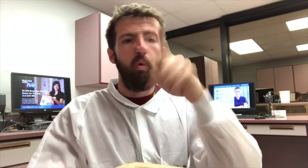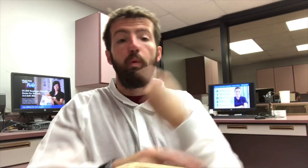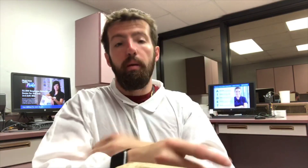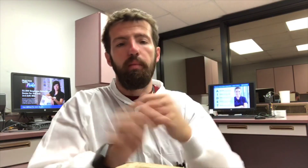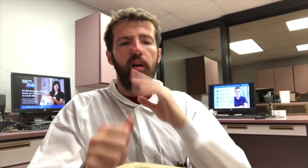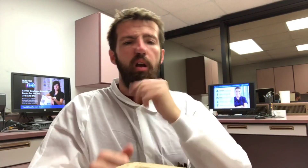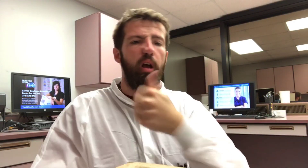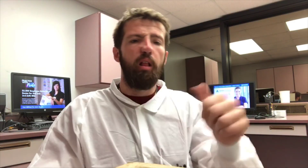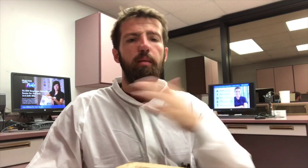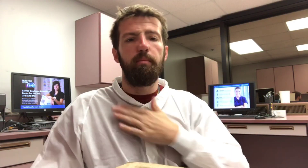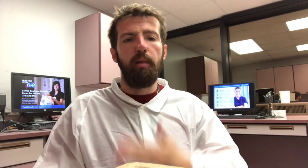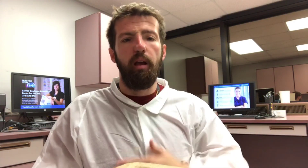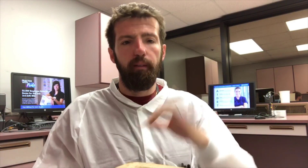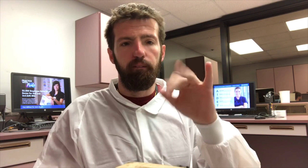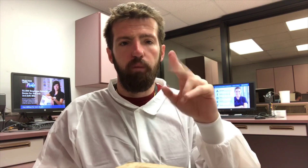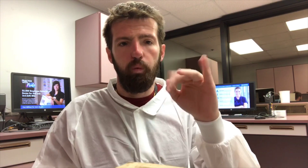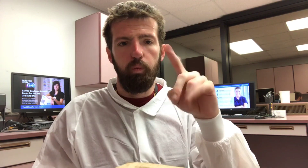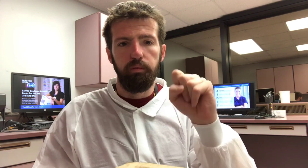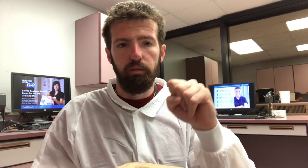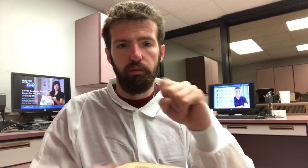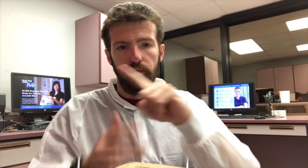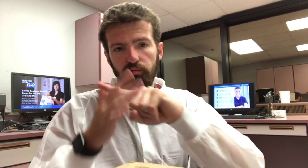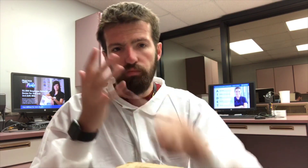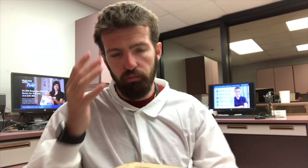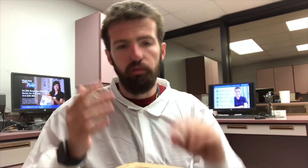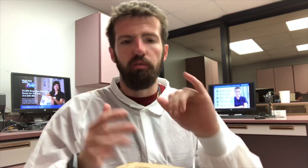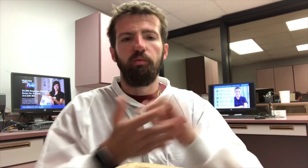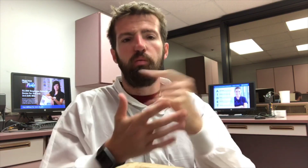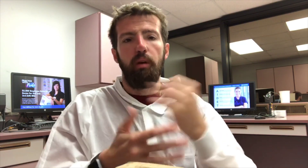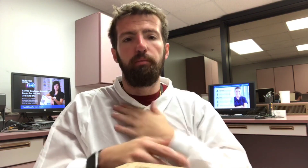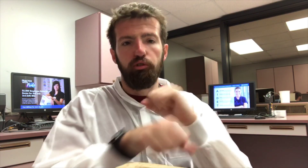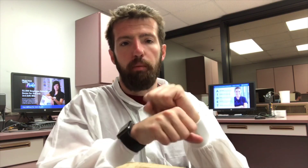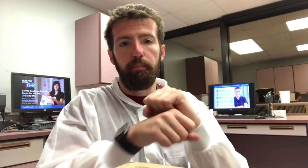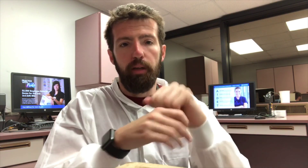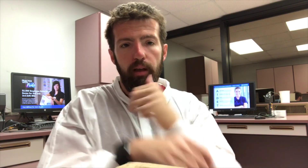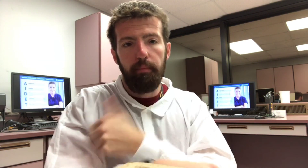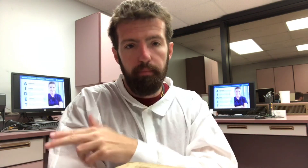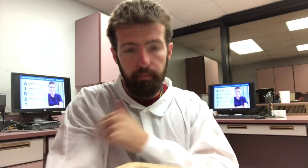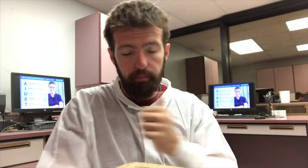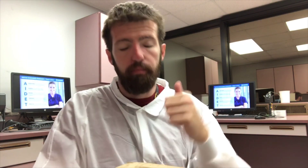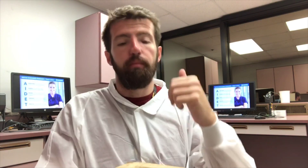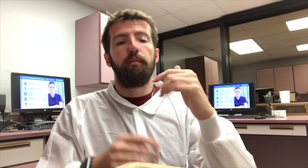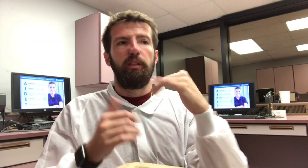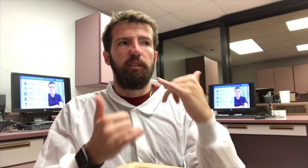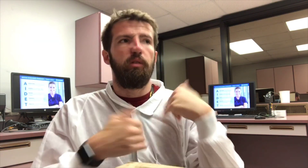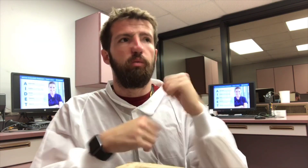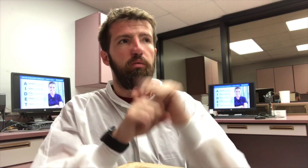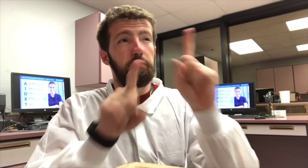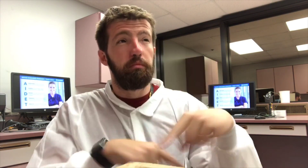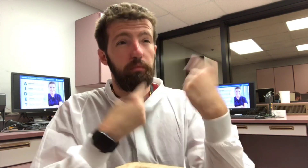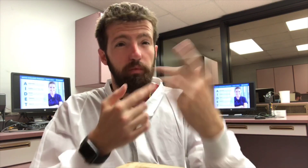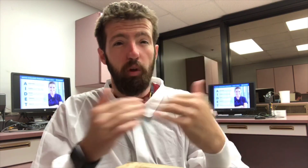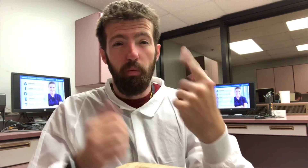And other than blood samples, we also test body fluids. So, that is what I do and I've worked at this hospital for a year now.